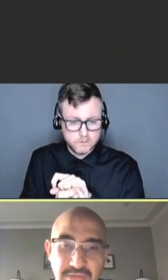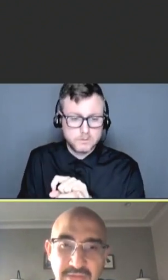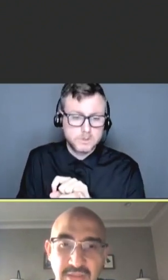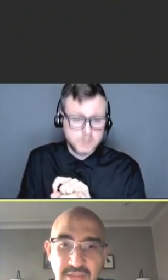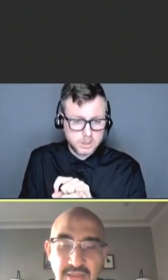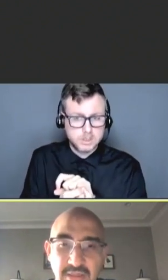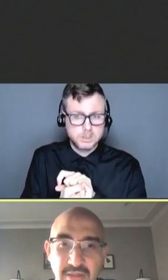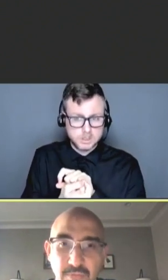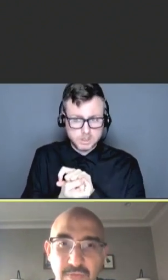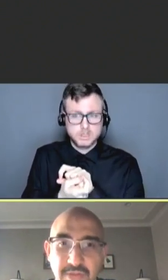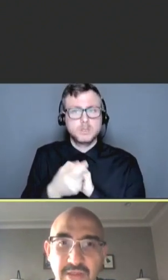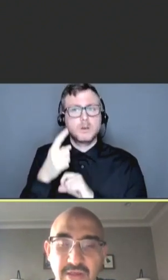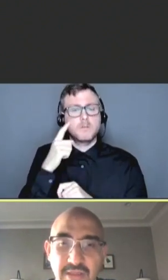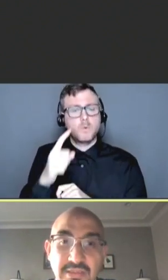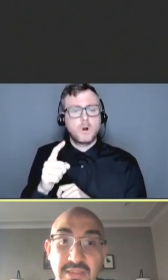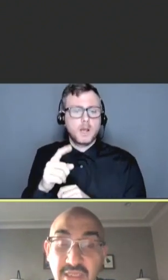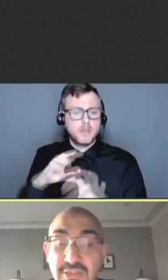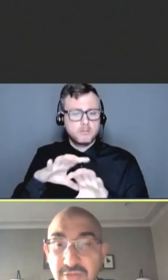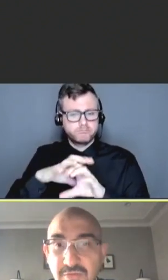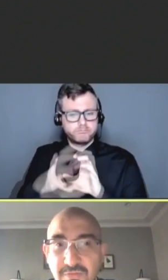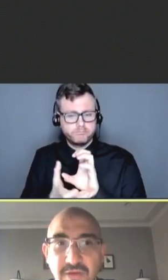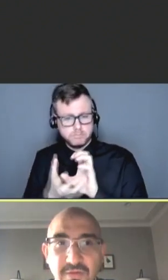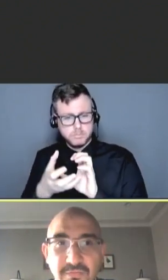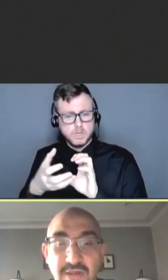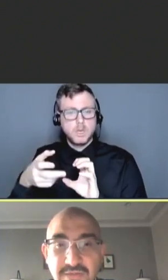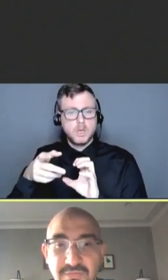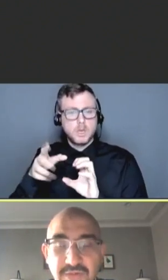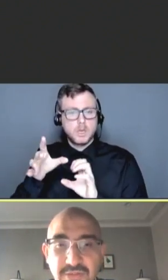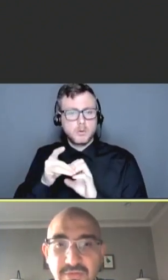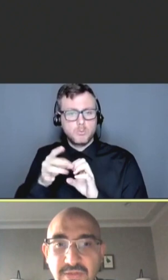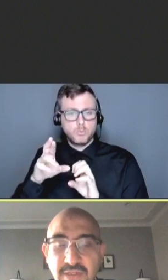caps of protein, which is -- would be an indication of virus infection at the time.